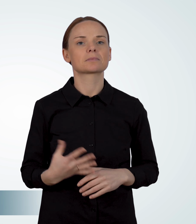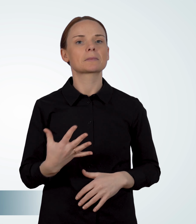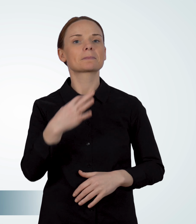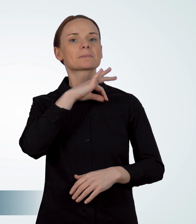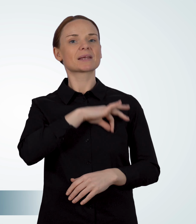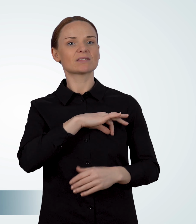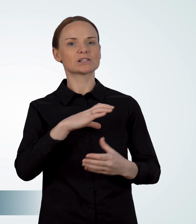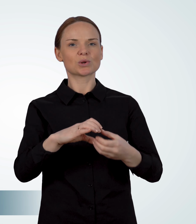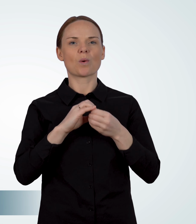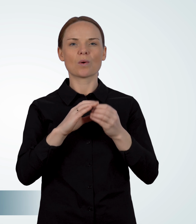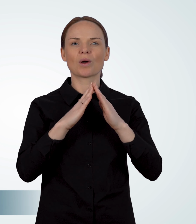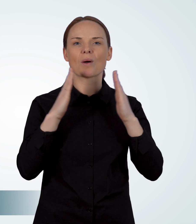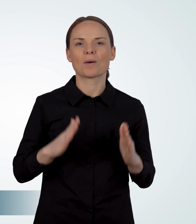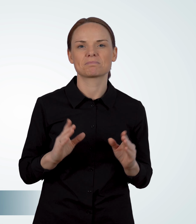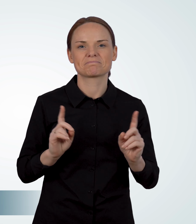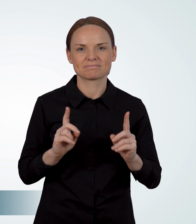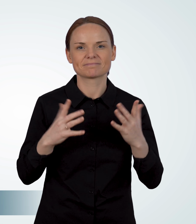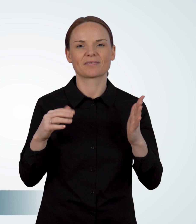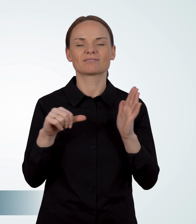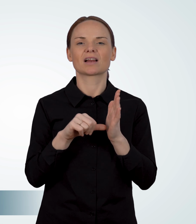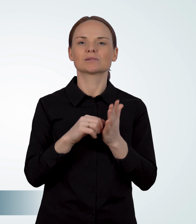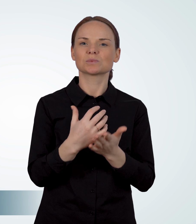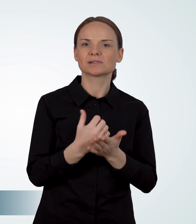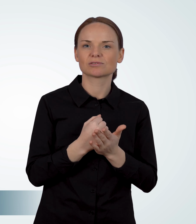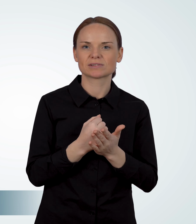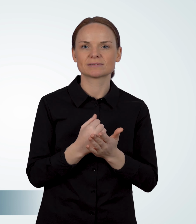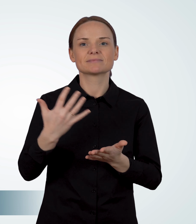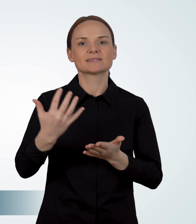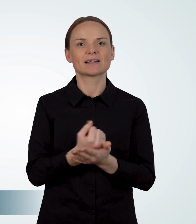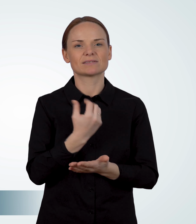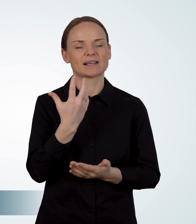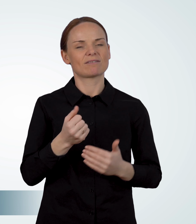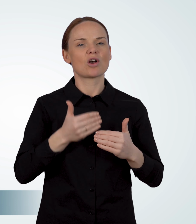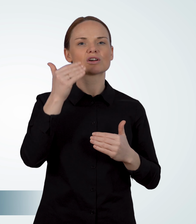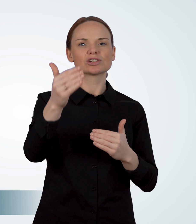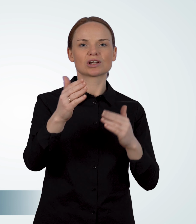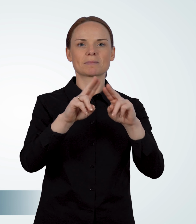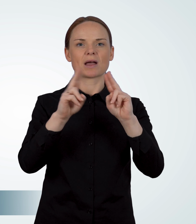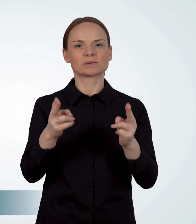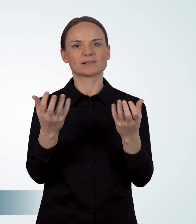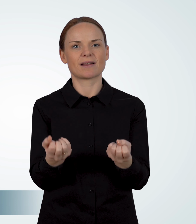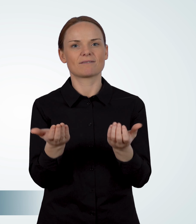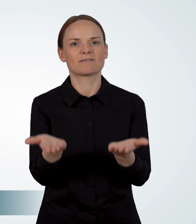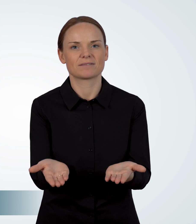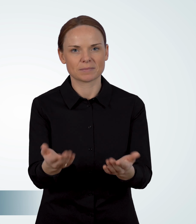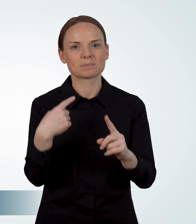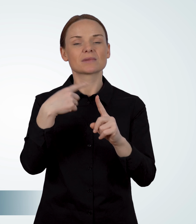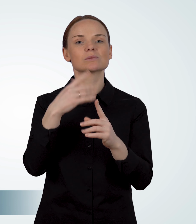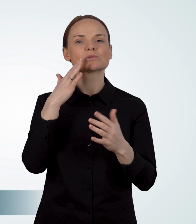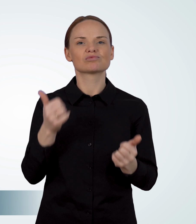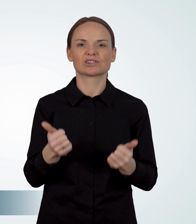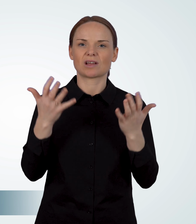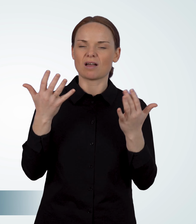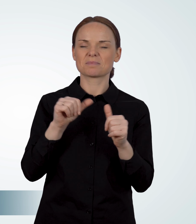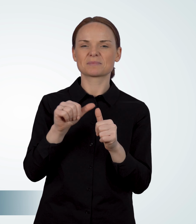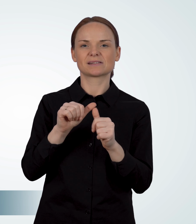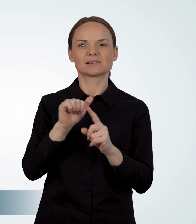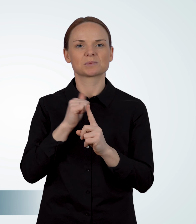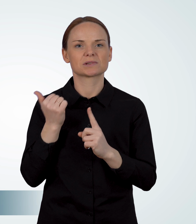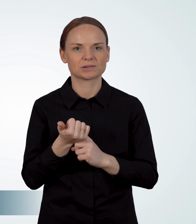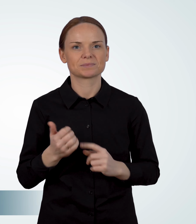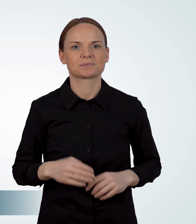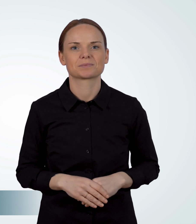Benefits of home ownership include security of long-term tenure and being better off in retirement.